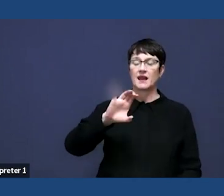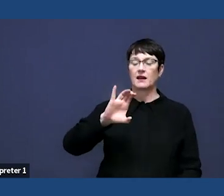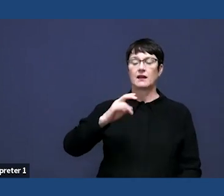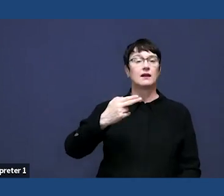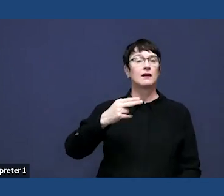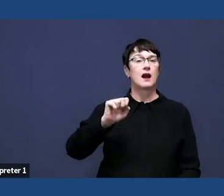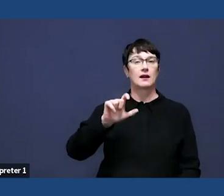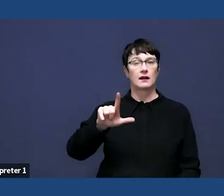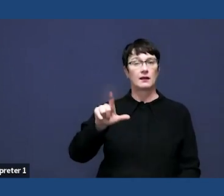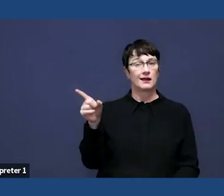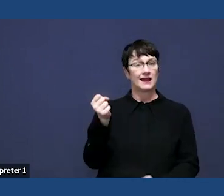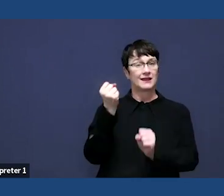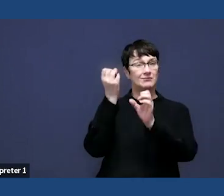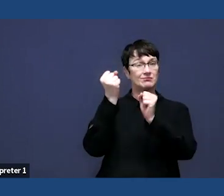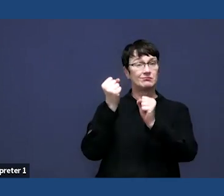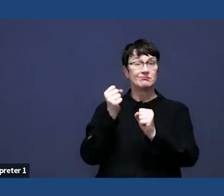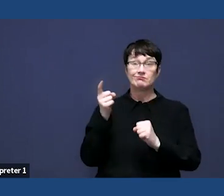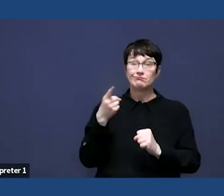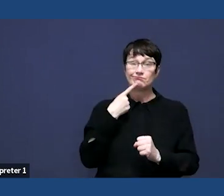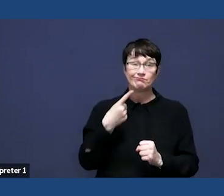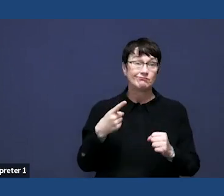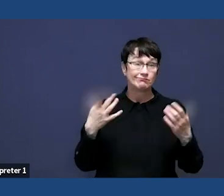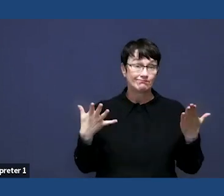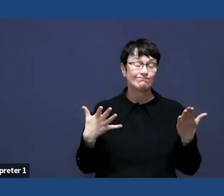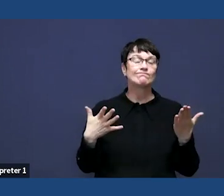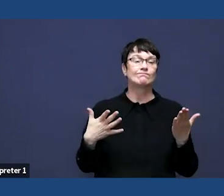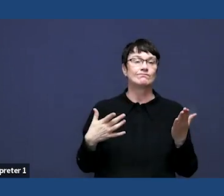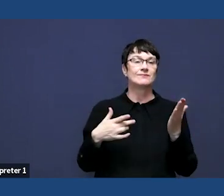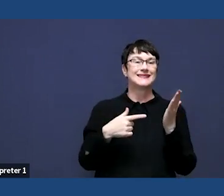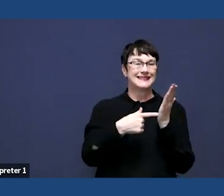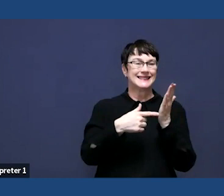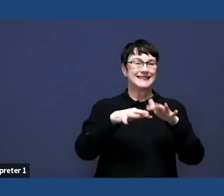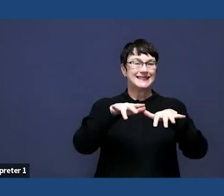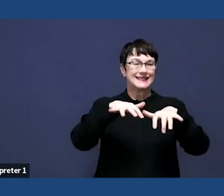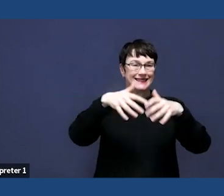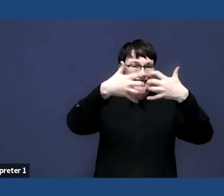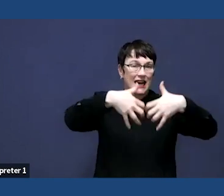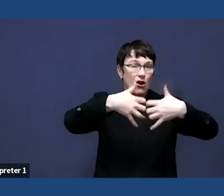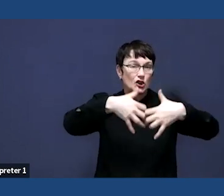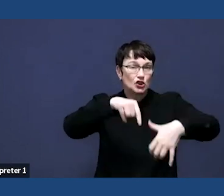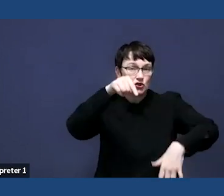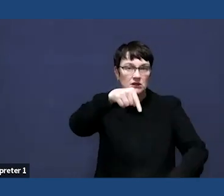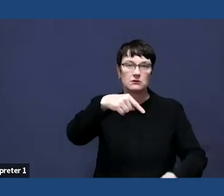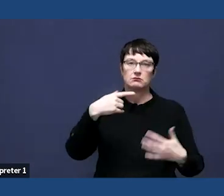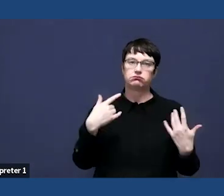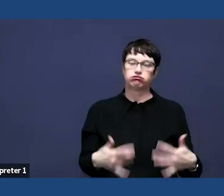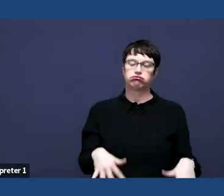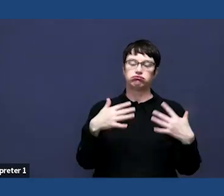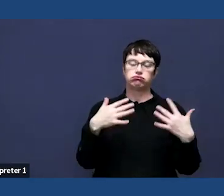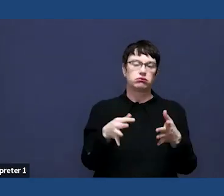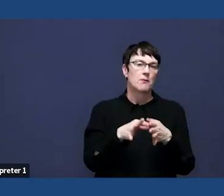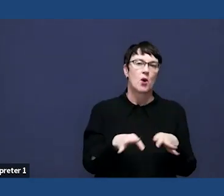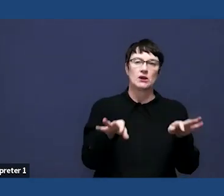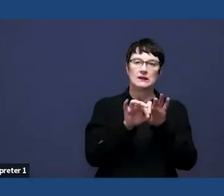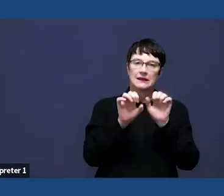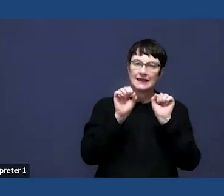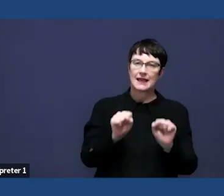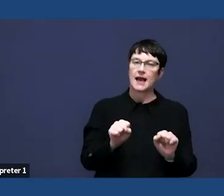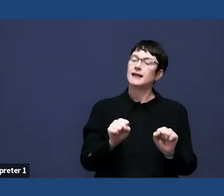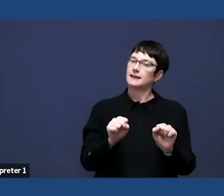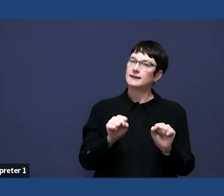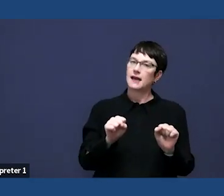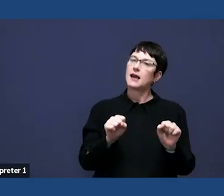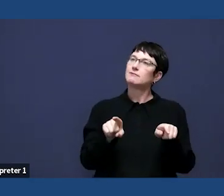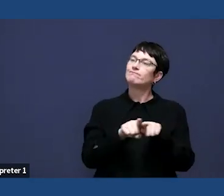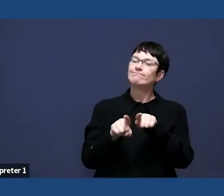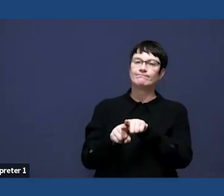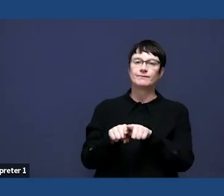So, again, this rallying point and bringing together multistakeholders will give us the